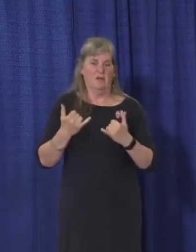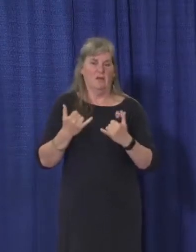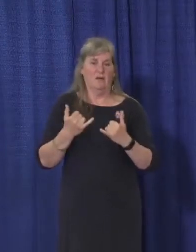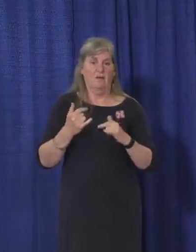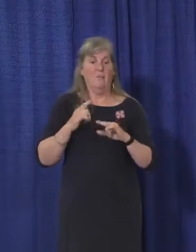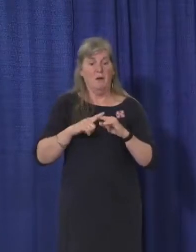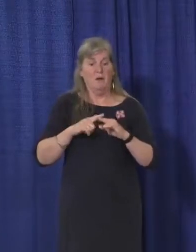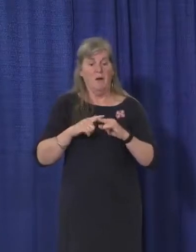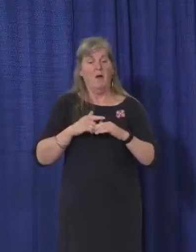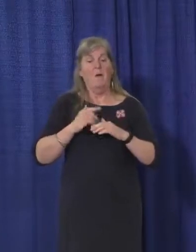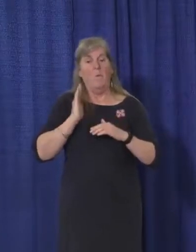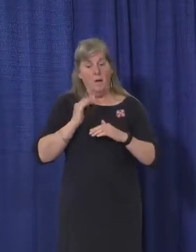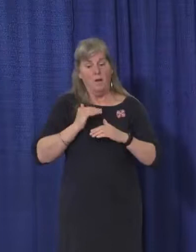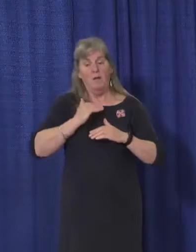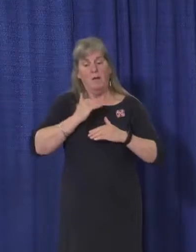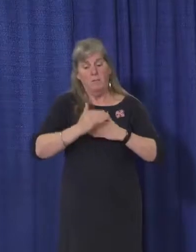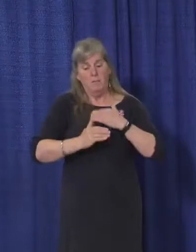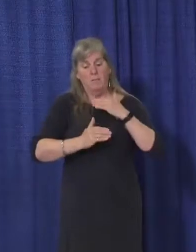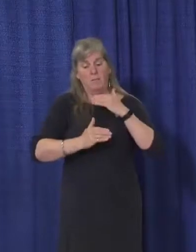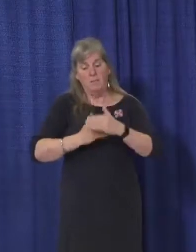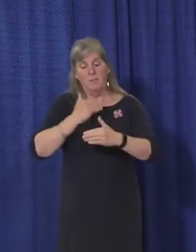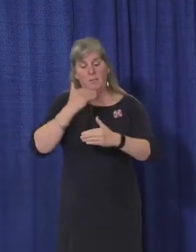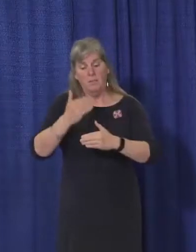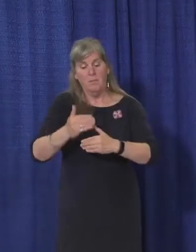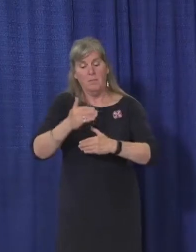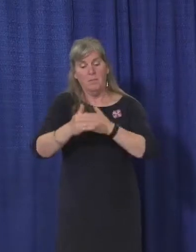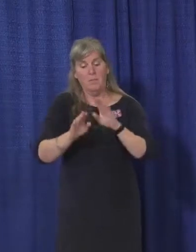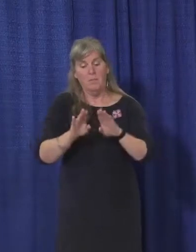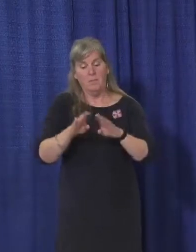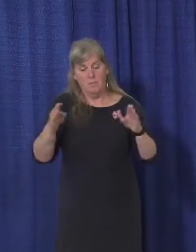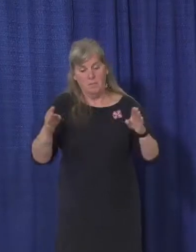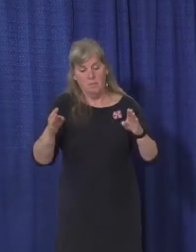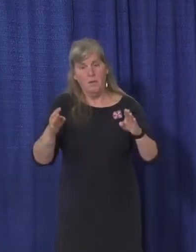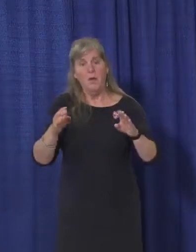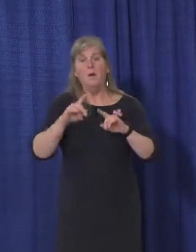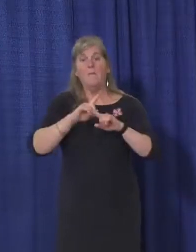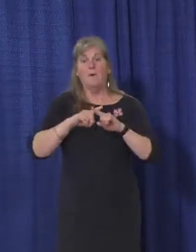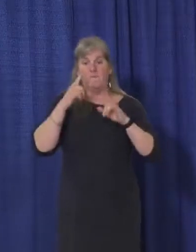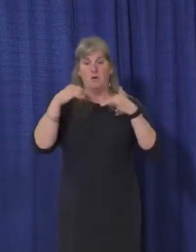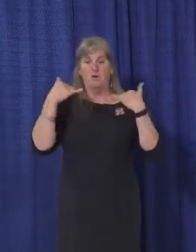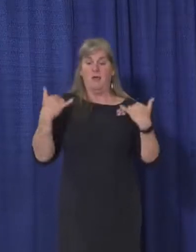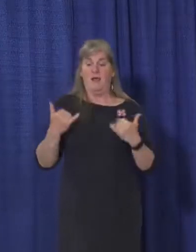In time we will continue to move forward safely but I ask all